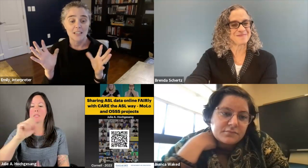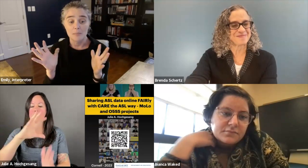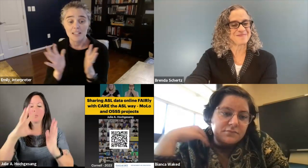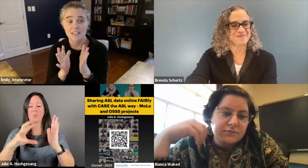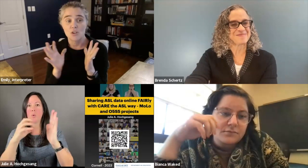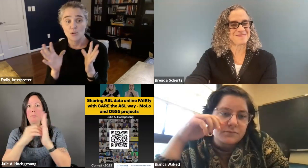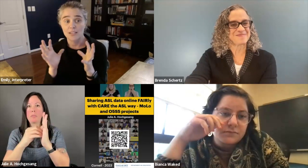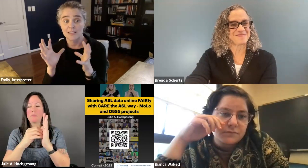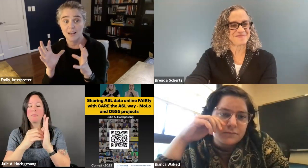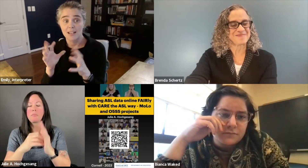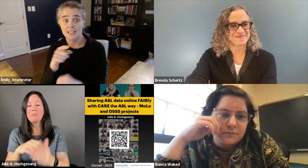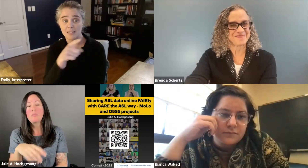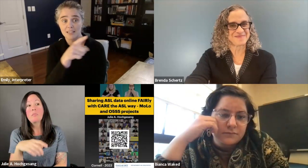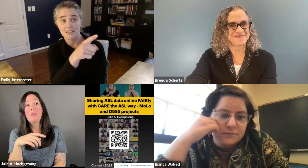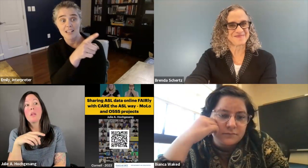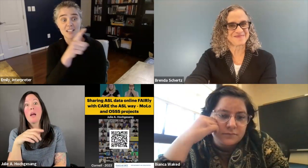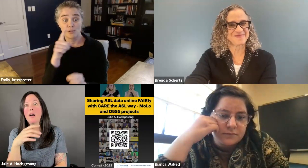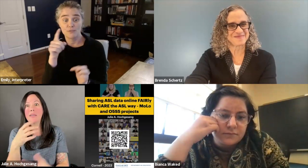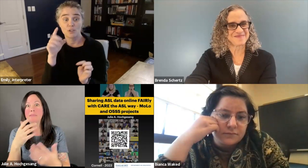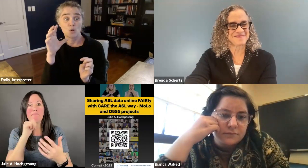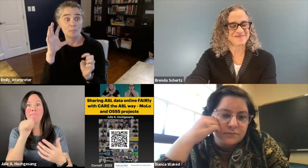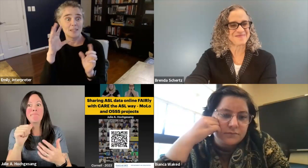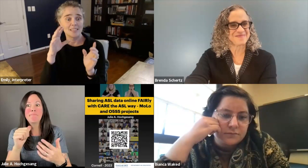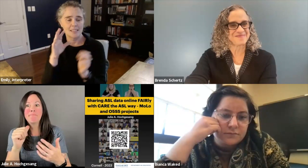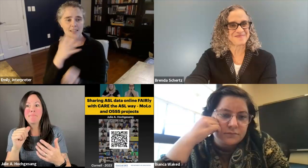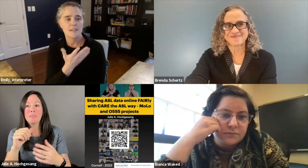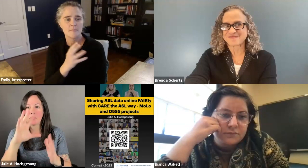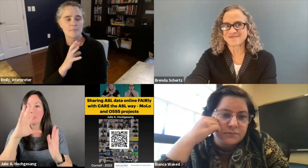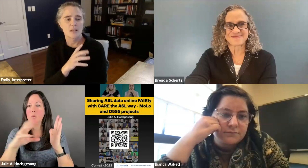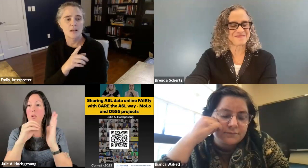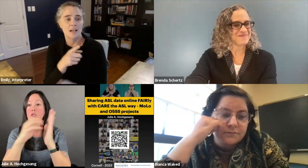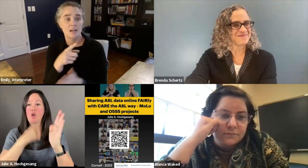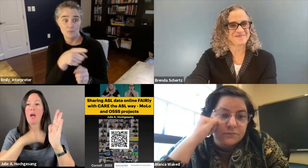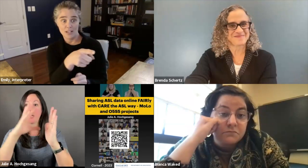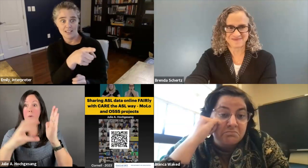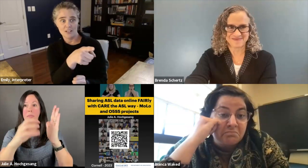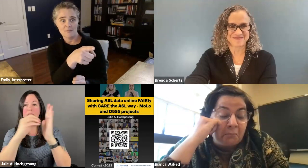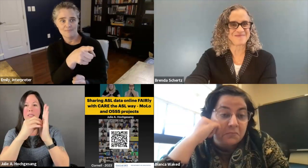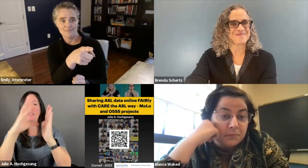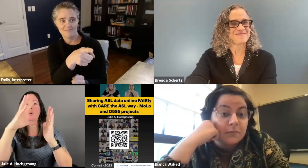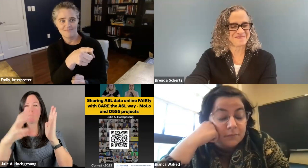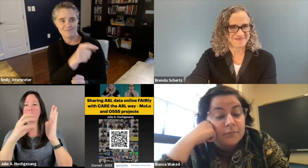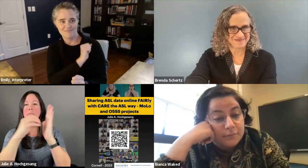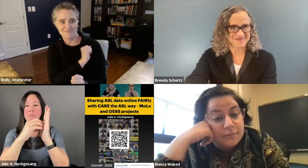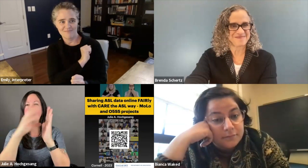might not know this sign this is the sign I use for Corpus right